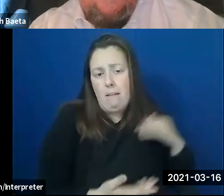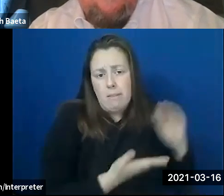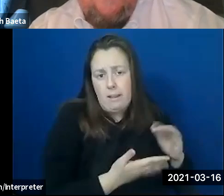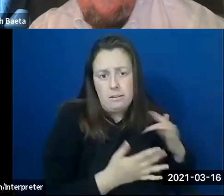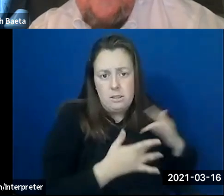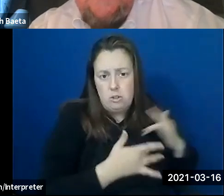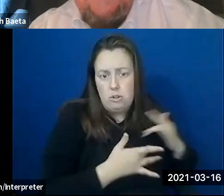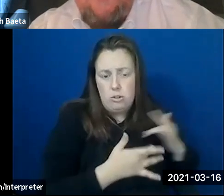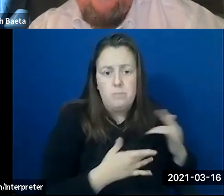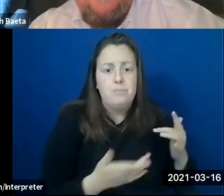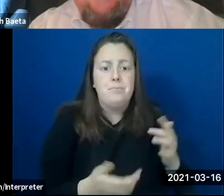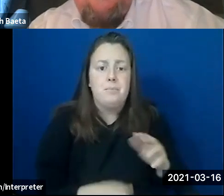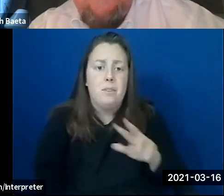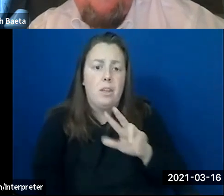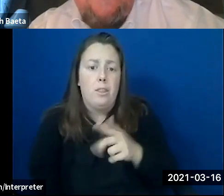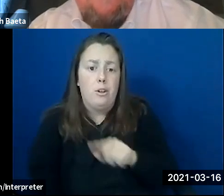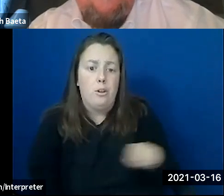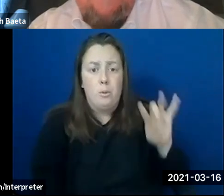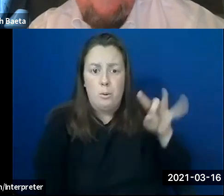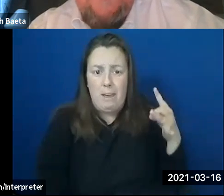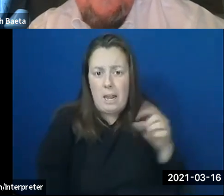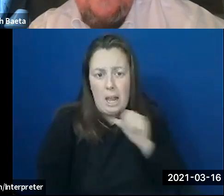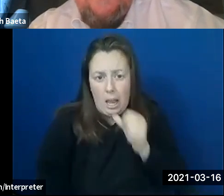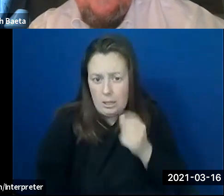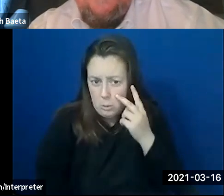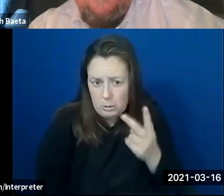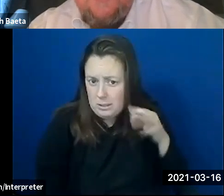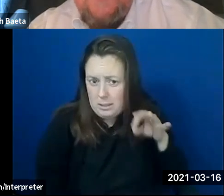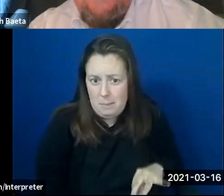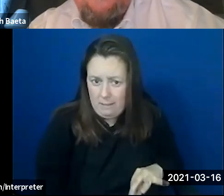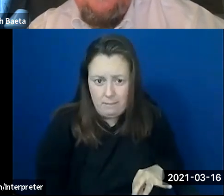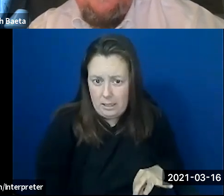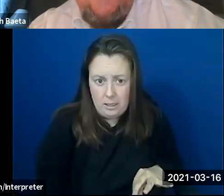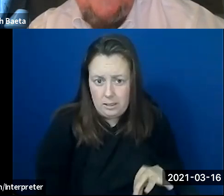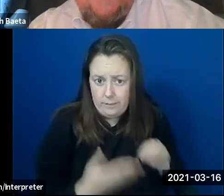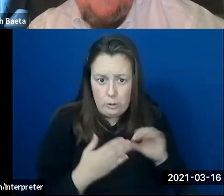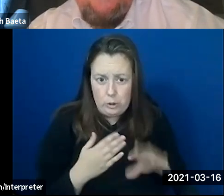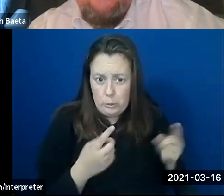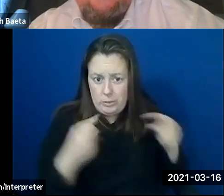Joseph Baeta: The three through eight I don't see the benefit of having our students come in and take a test.